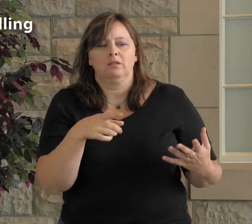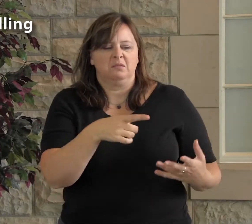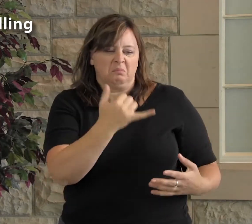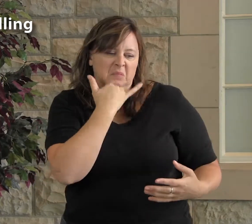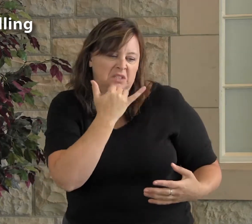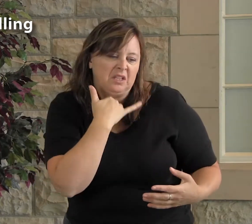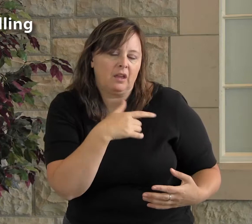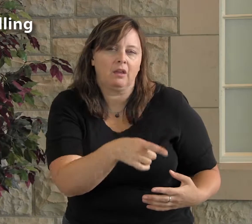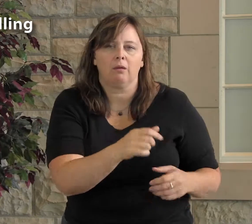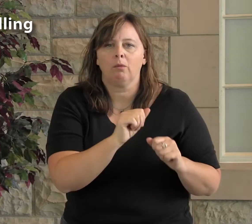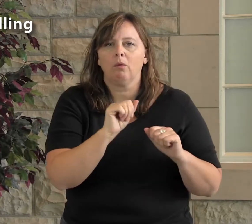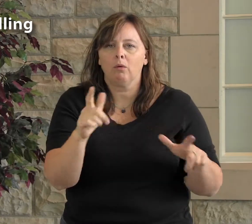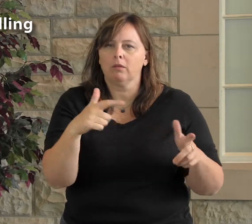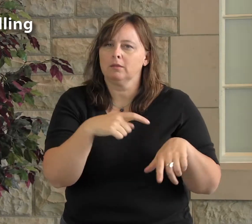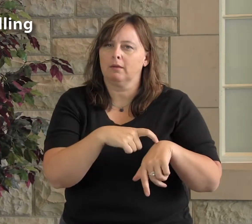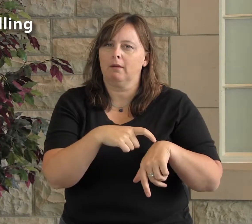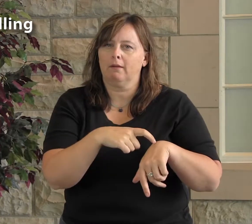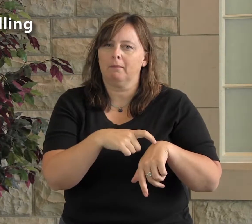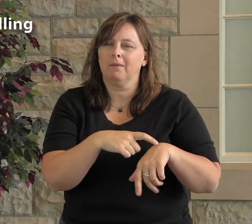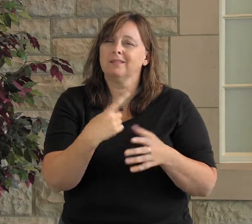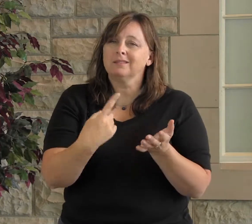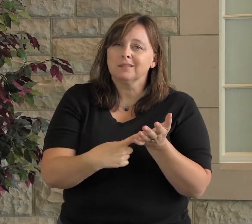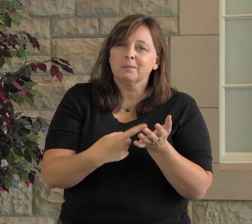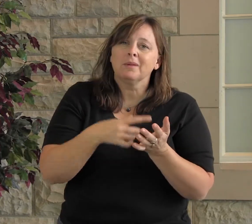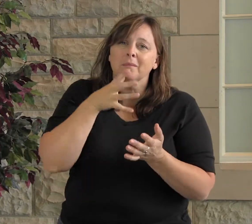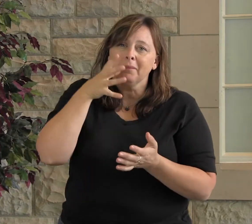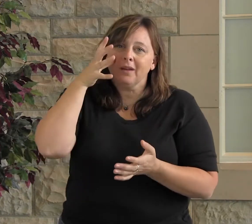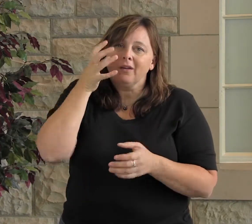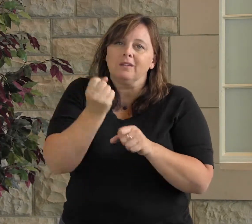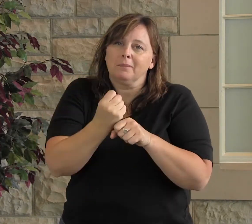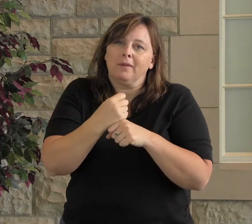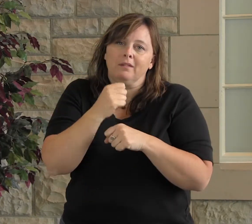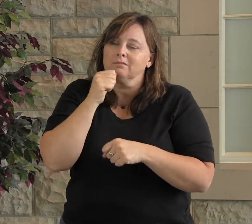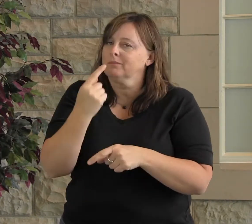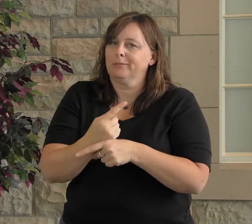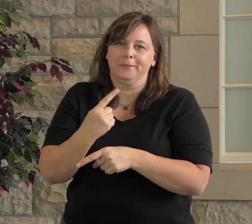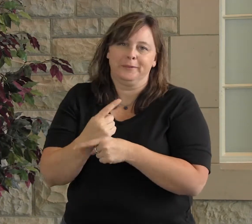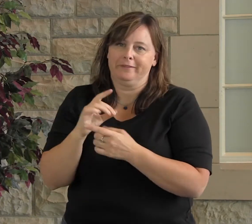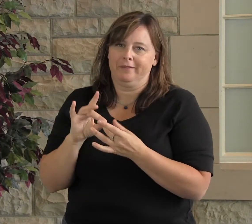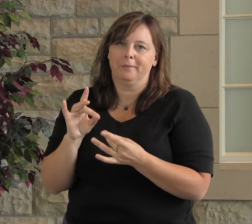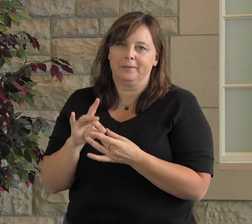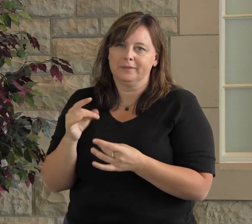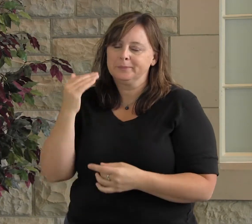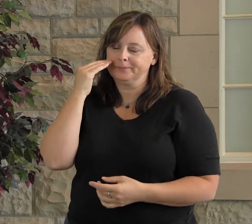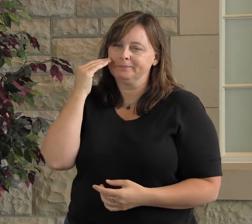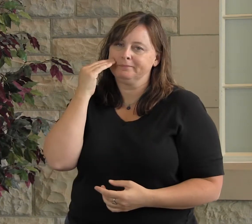or make other statements. Sometimeis parents don't make appropriate statements.